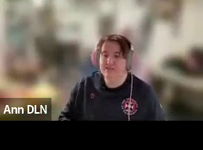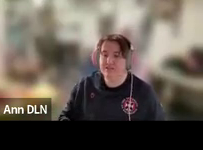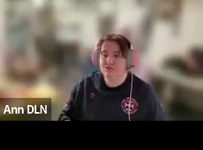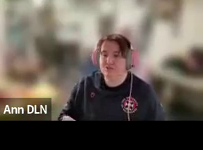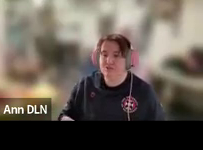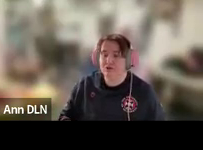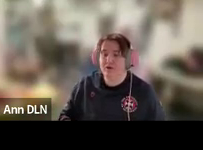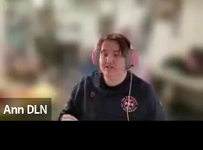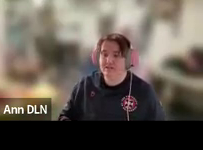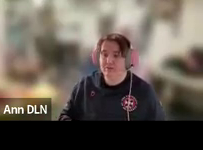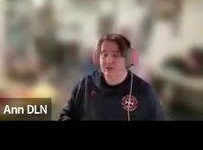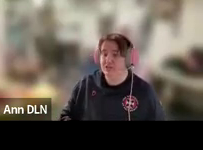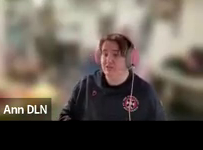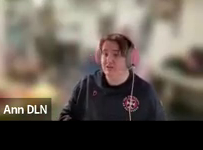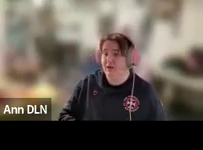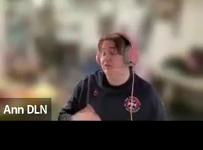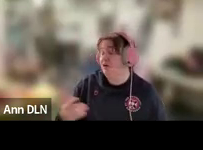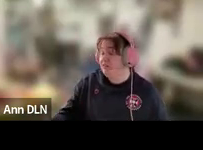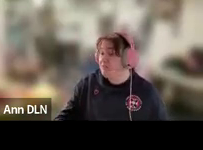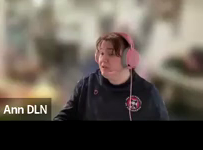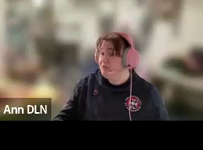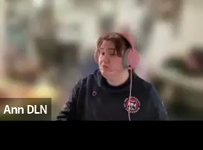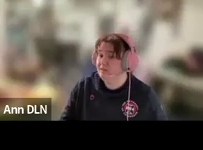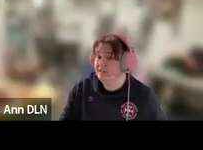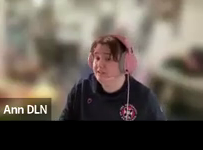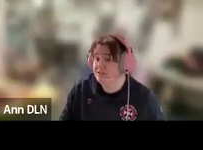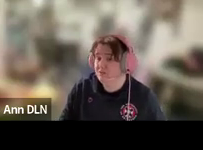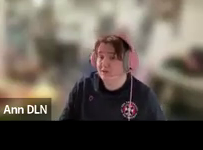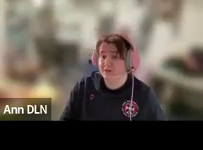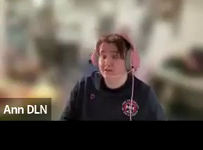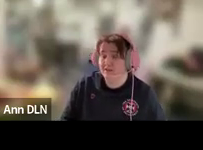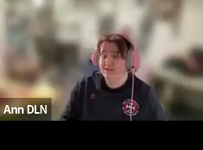So this is you requesting information about other people related to maybe a